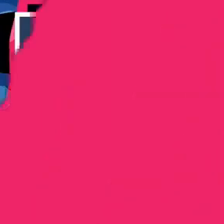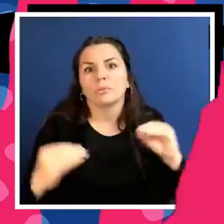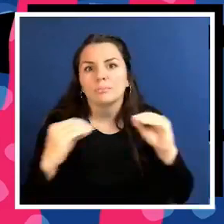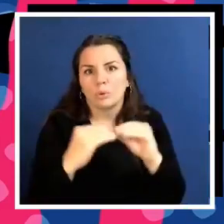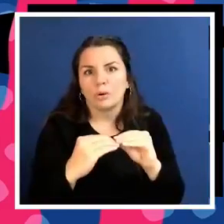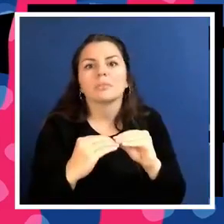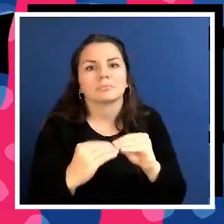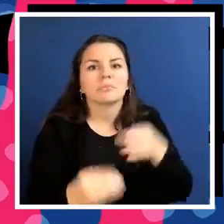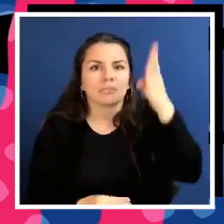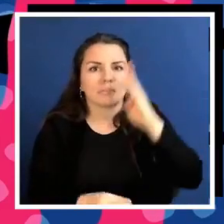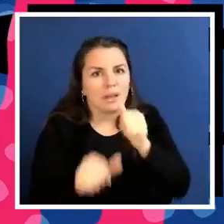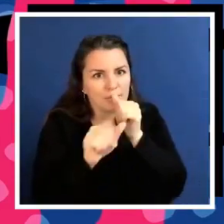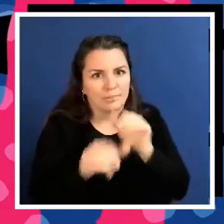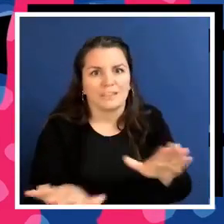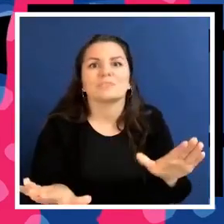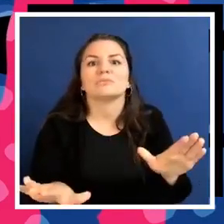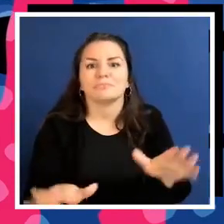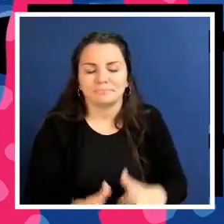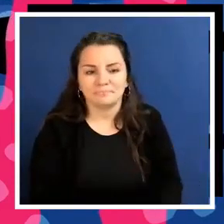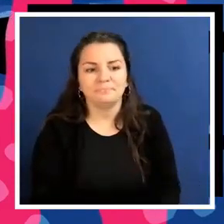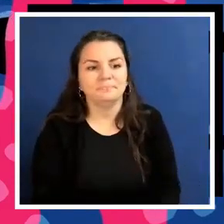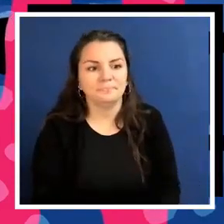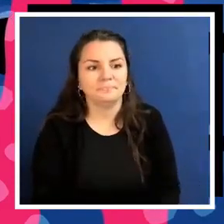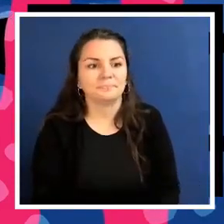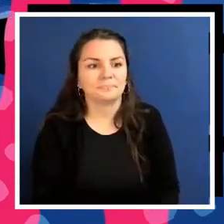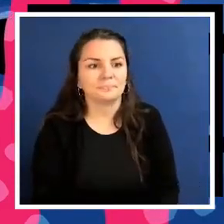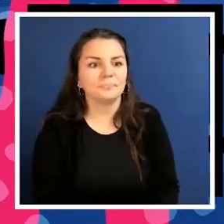THESE MONTHLY PAYMENTS AND GO